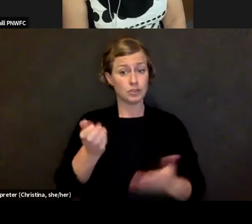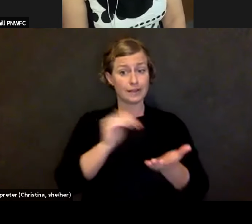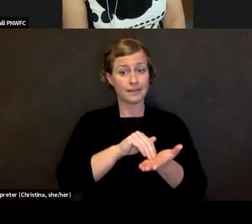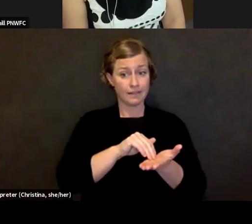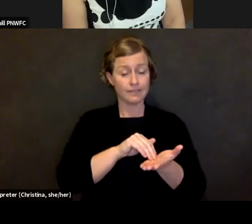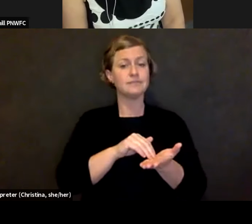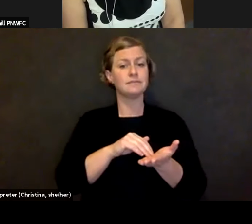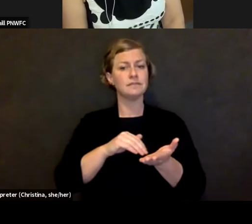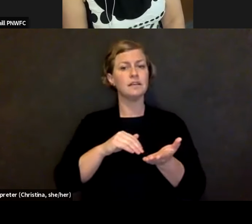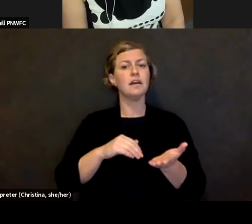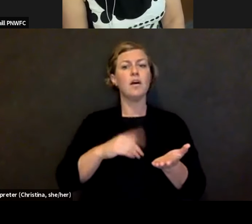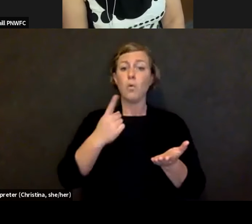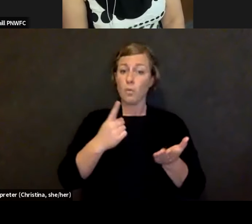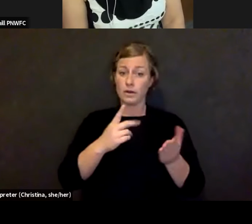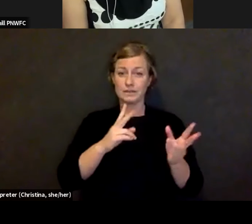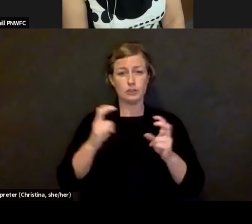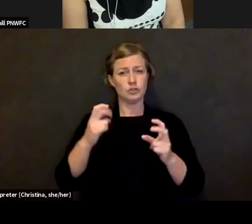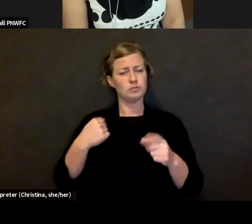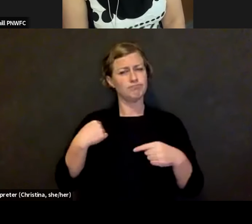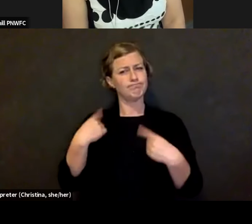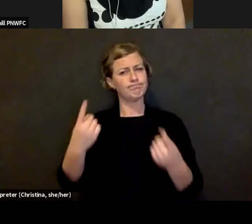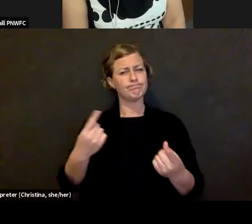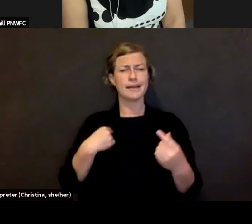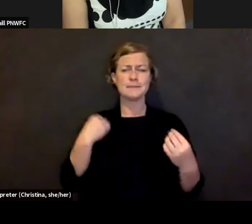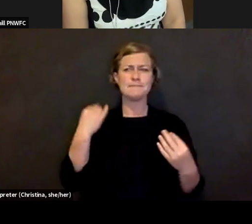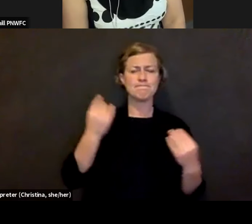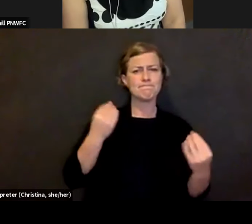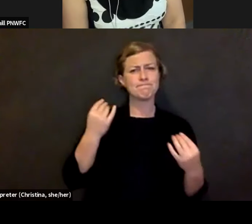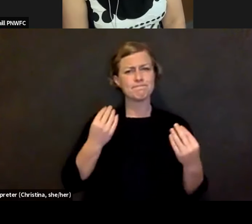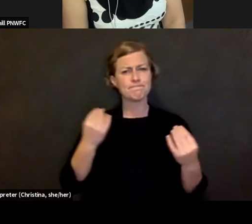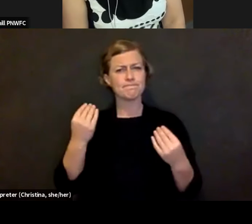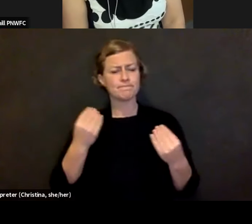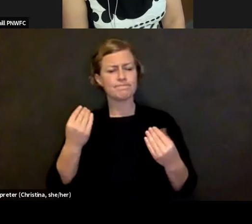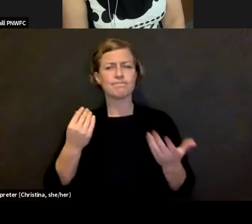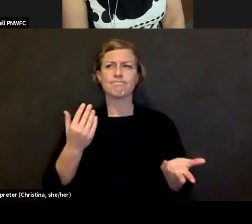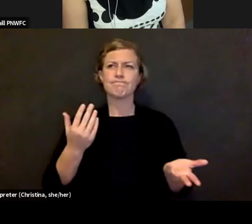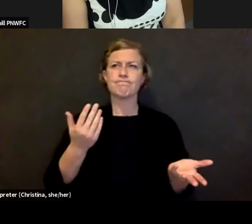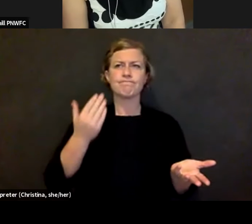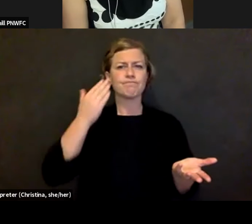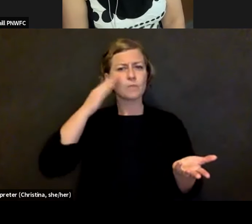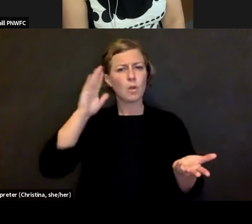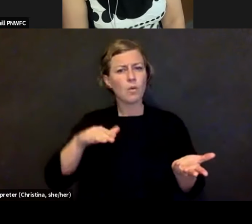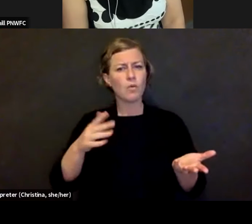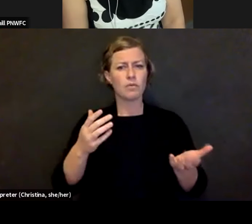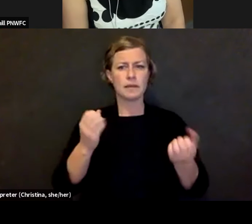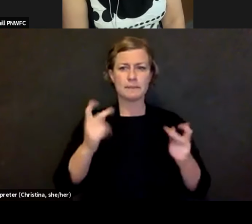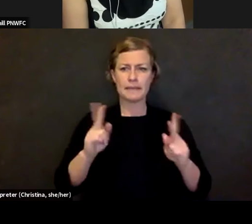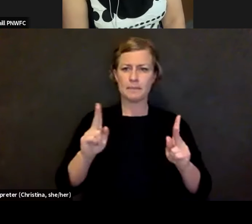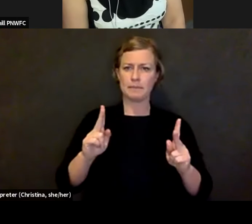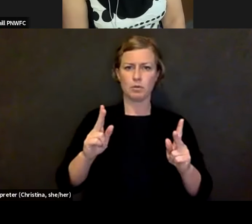keepers a few weeks back. Next I want to go back to Jake. This is an issue I have been thinking